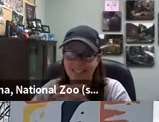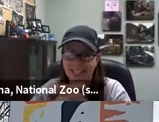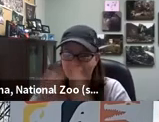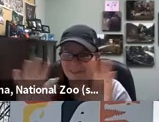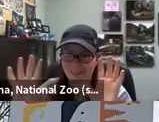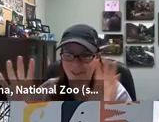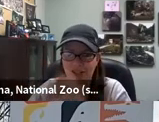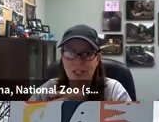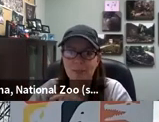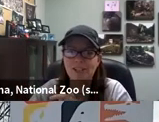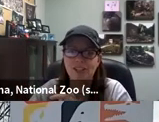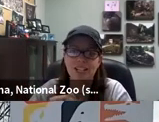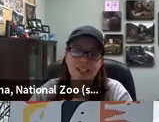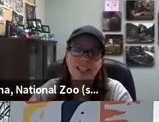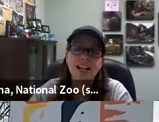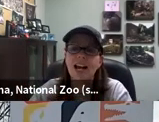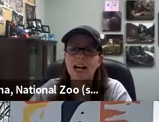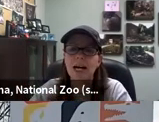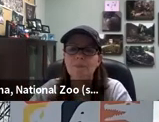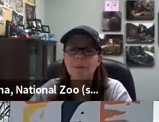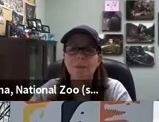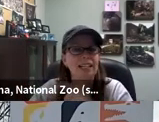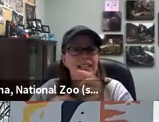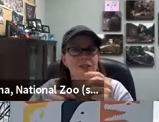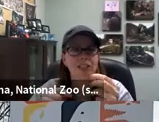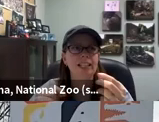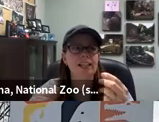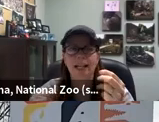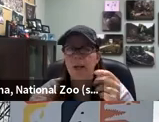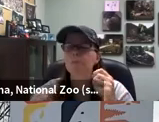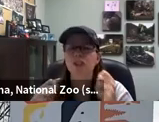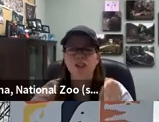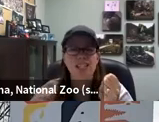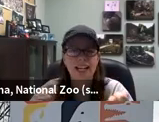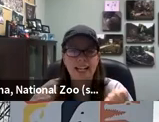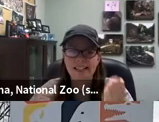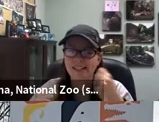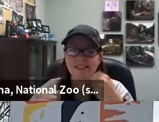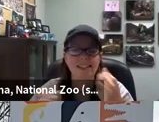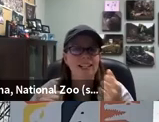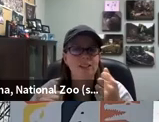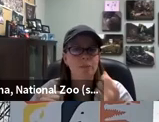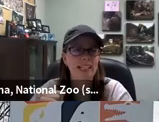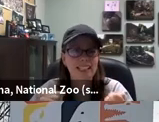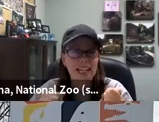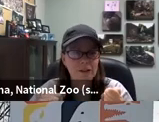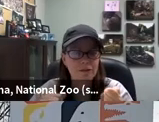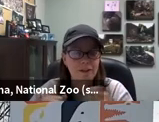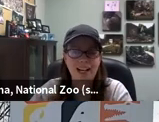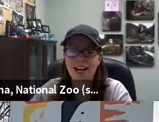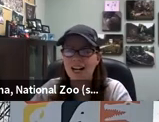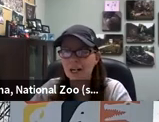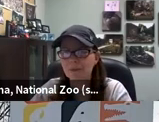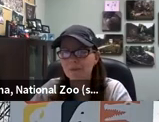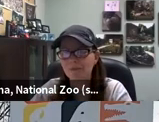any stretch of the imagination! Botany is really pure science, it's the science of plant